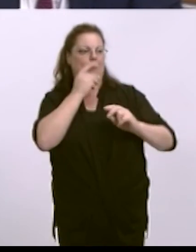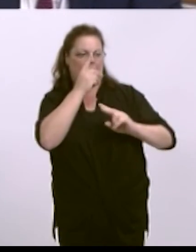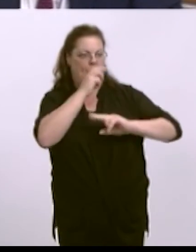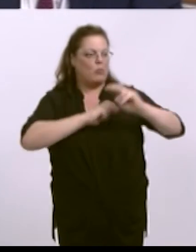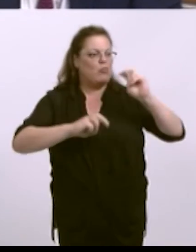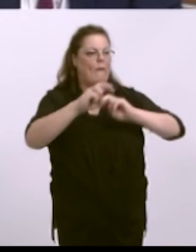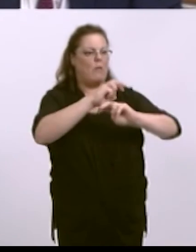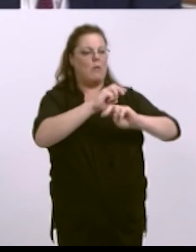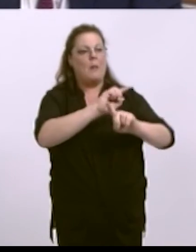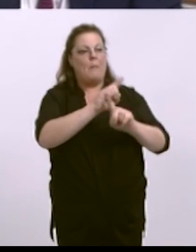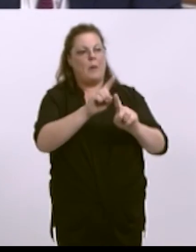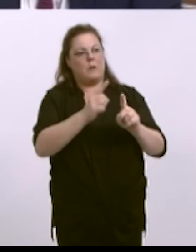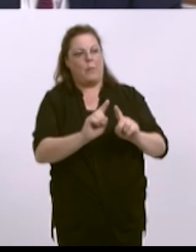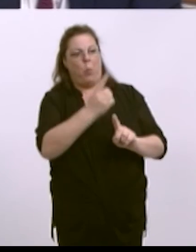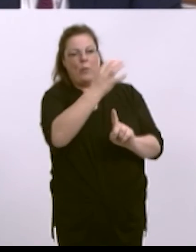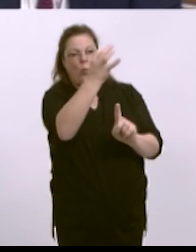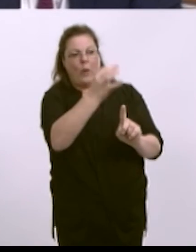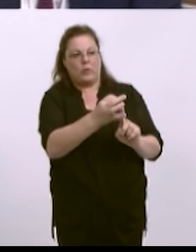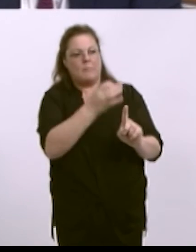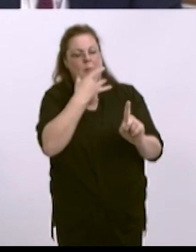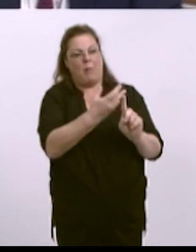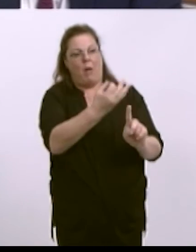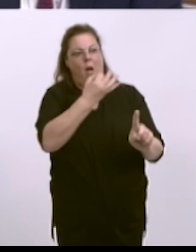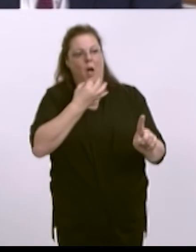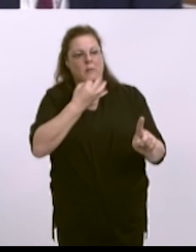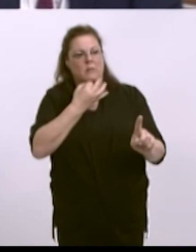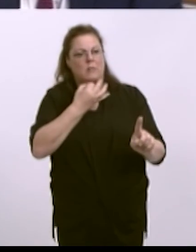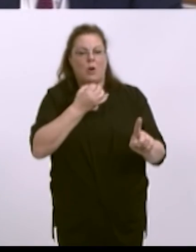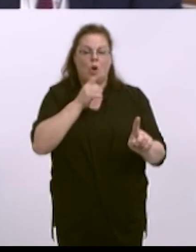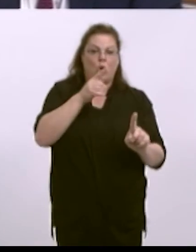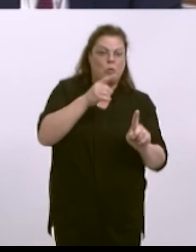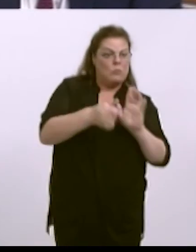but the one question I'm always asked by investors is: have you got the skills we need in order